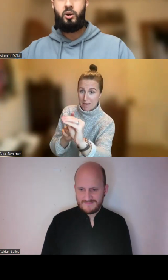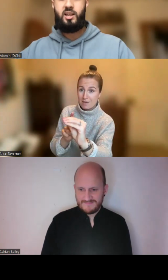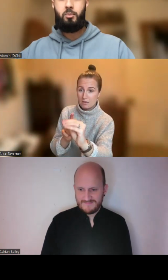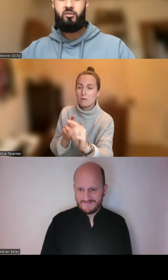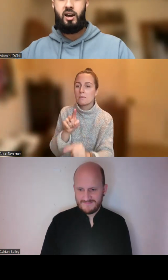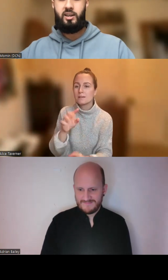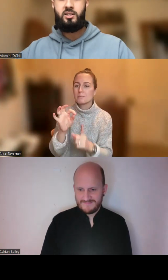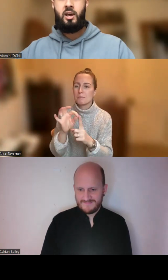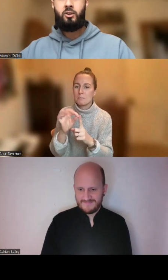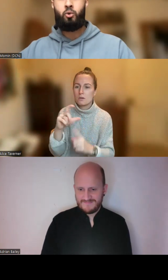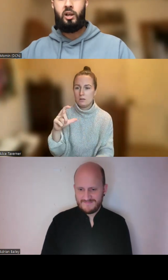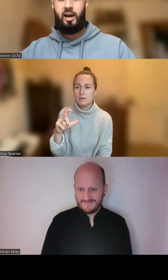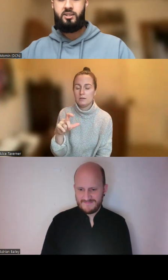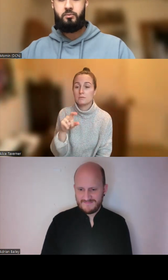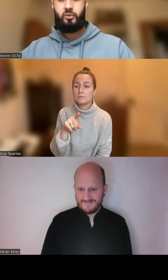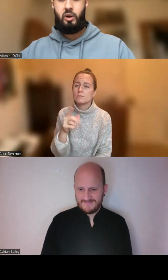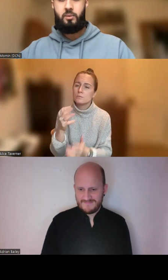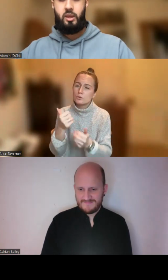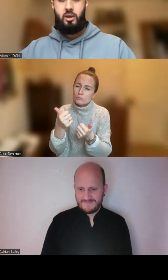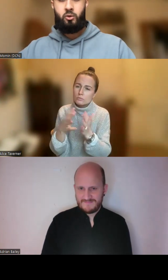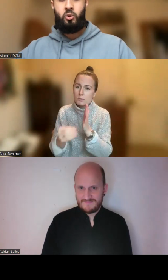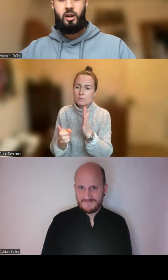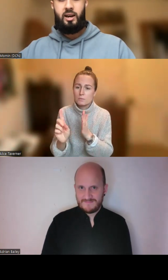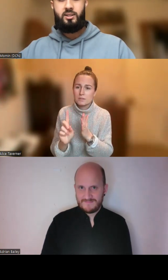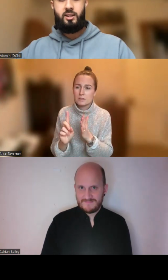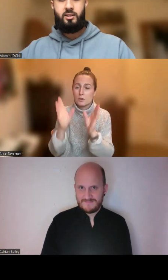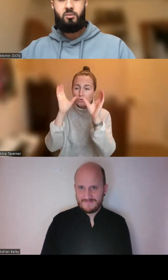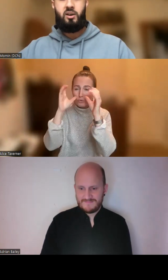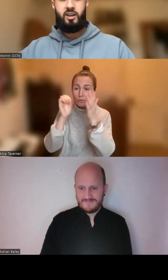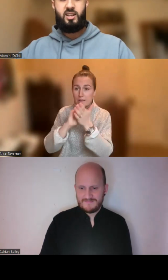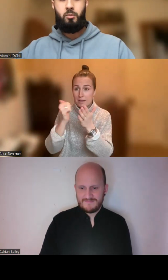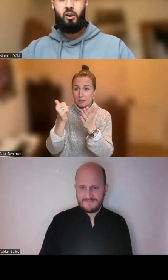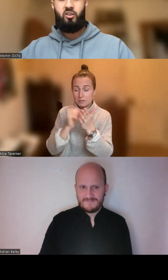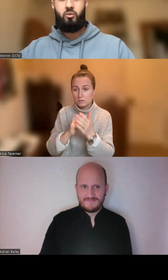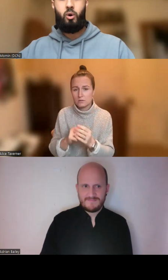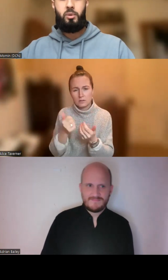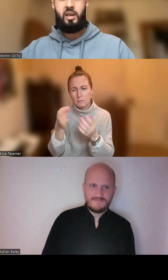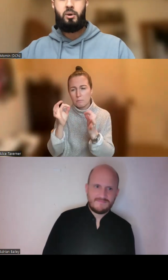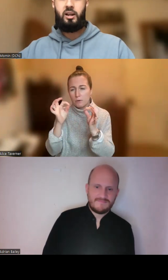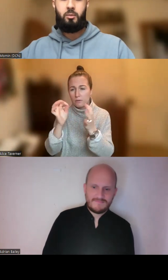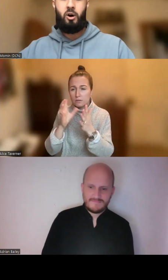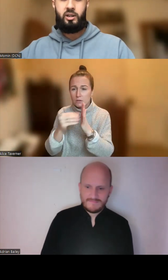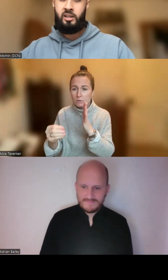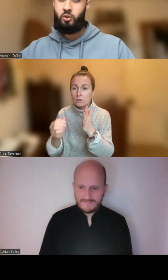A good example of that is Google Ads. Google Ads is a perfect example of what pay-per-click marketing is.